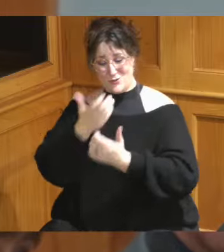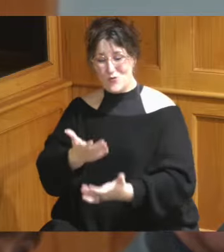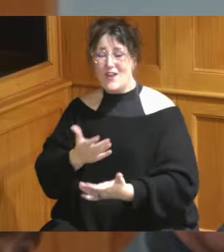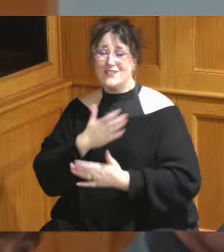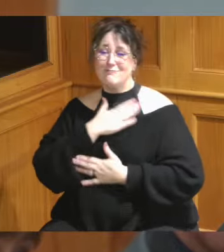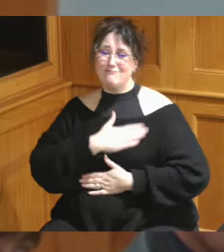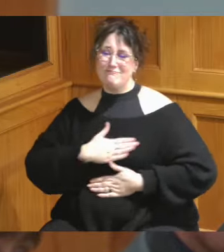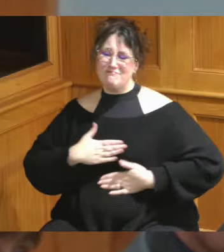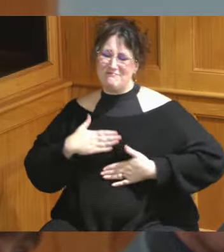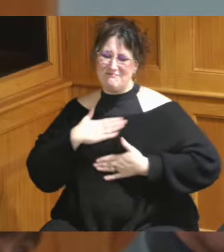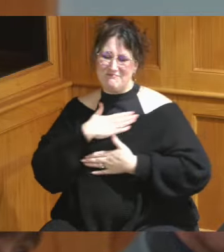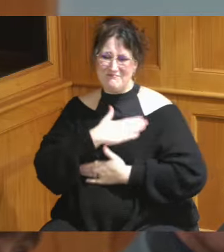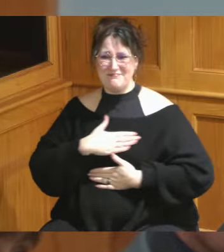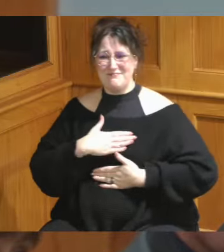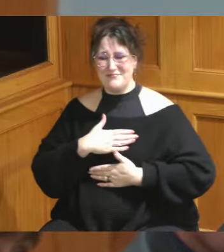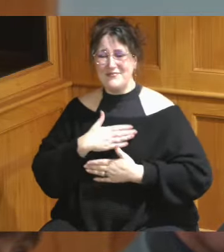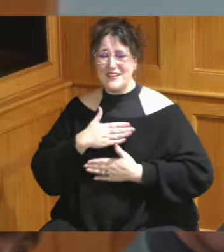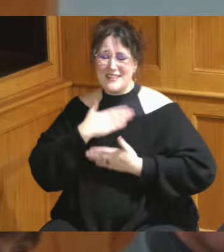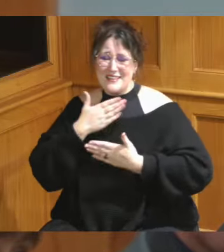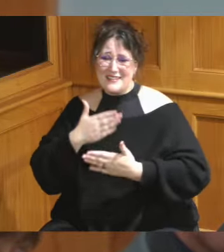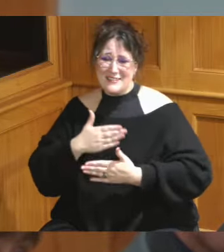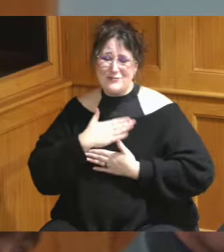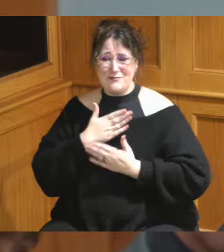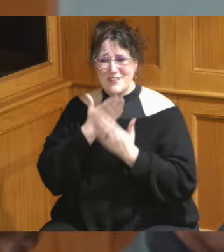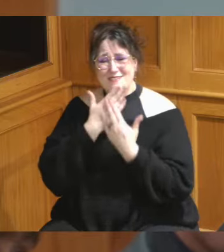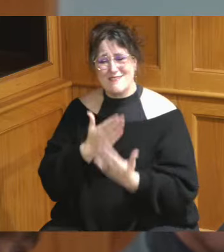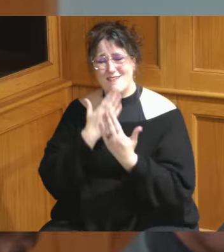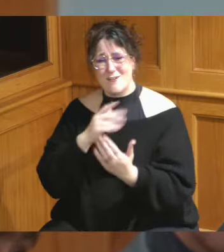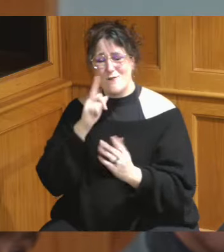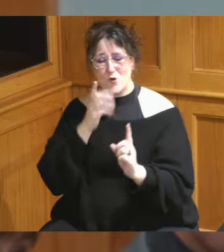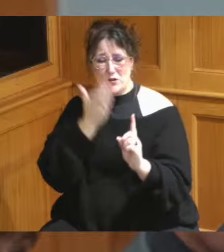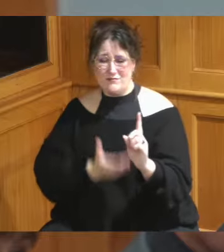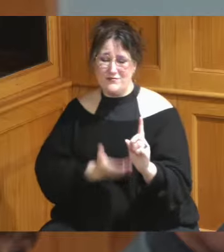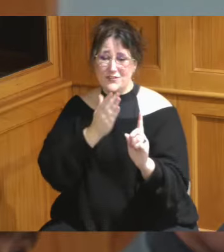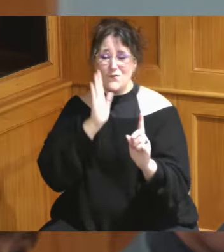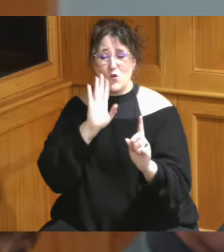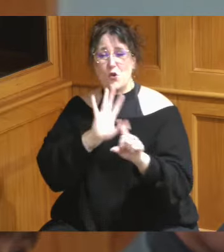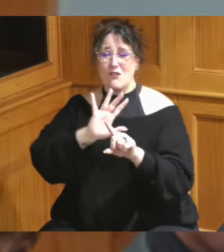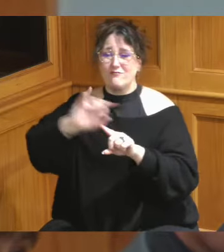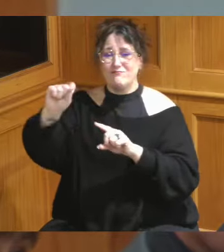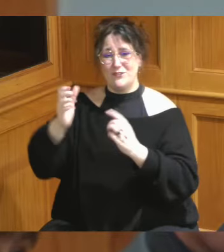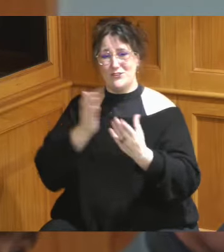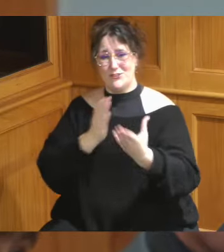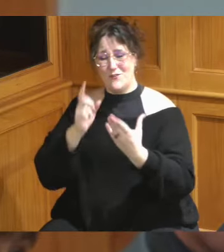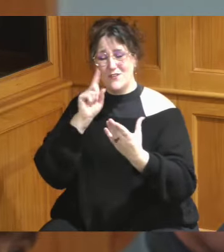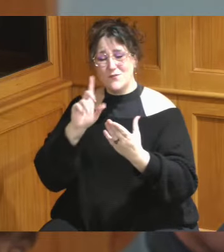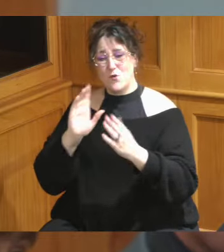appreciation and gratitude to Major Dan M for his outstanding service to our community and